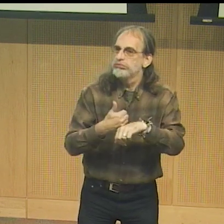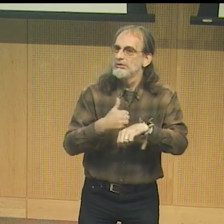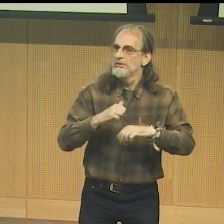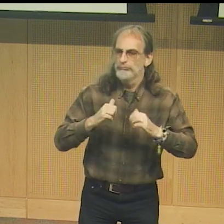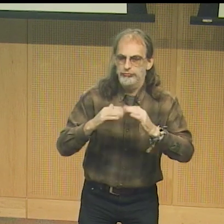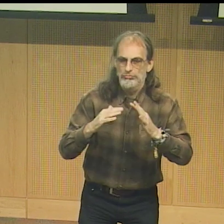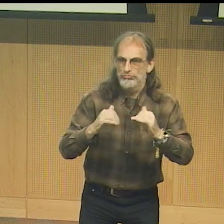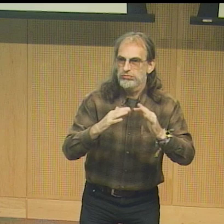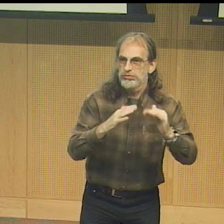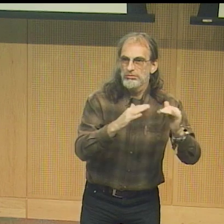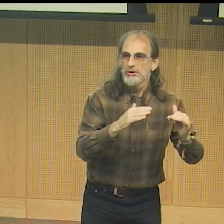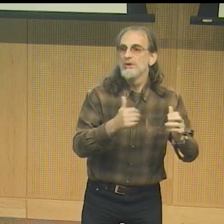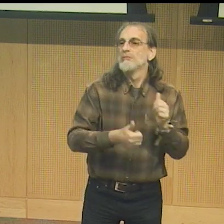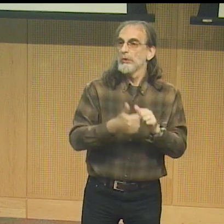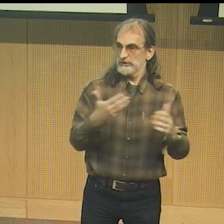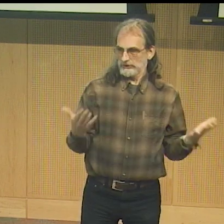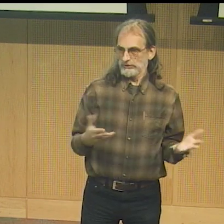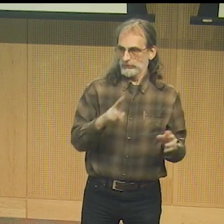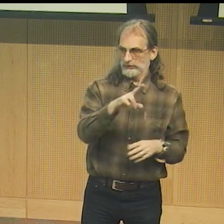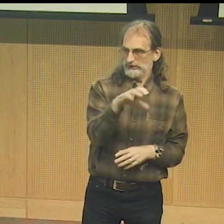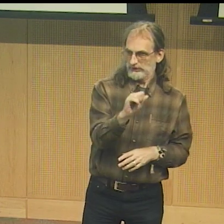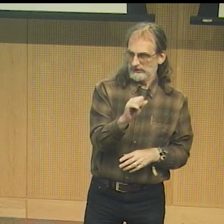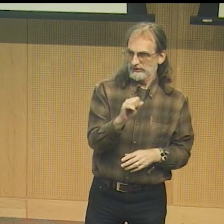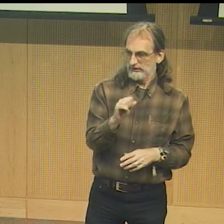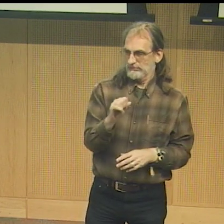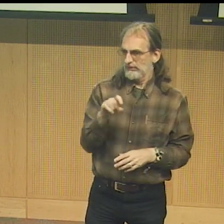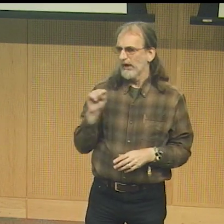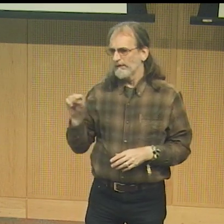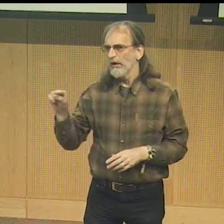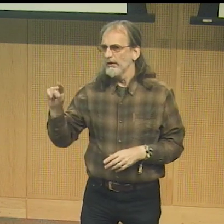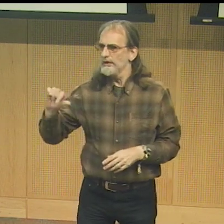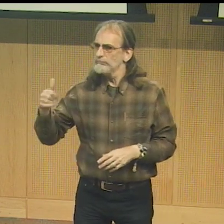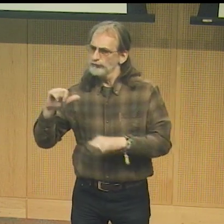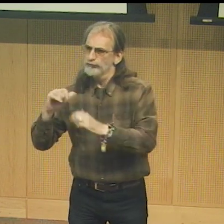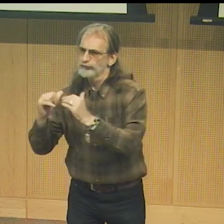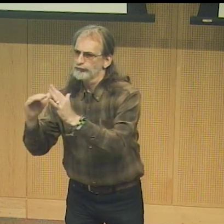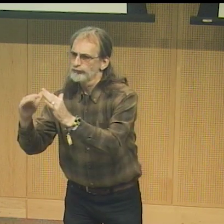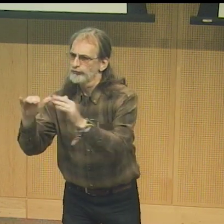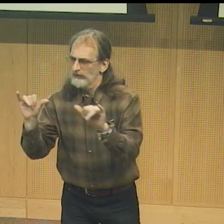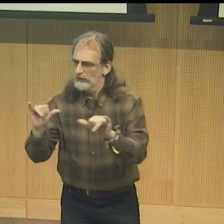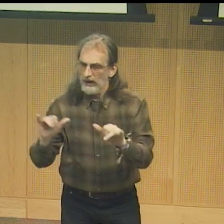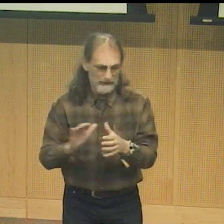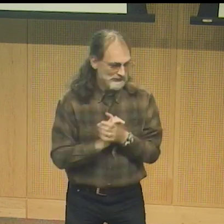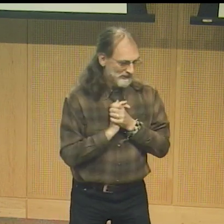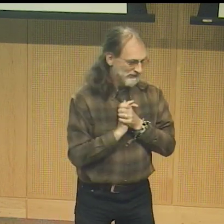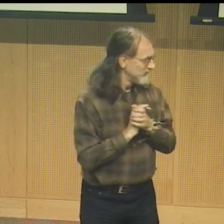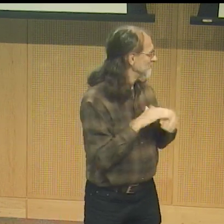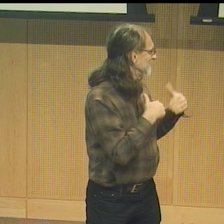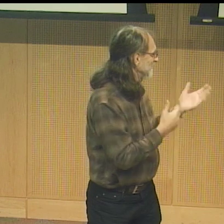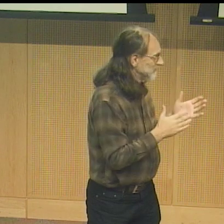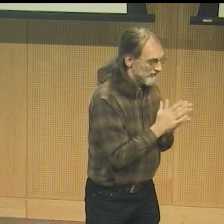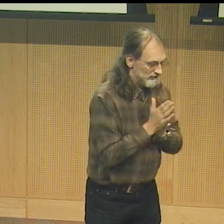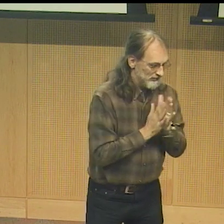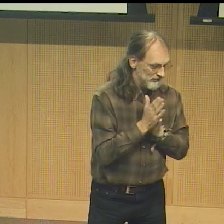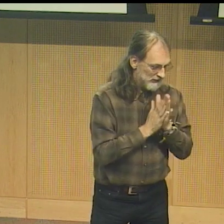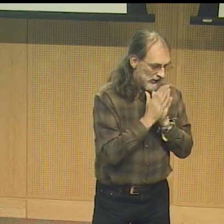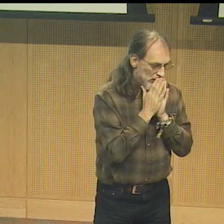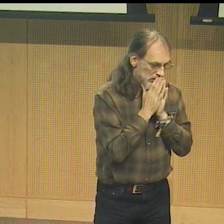conversations about Deafhood, raising their consciousness, forming unity around the concept of Deafhood.